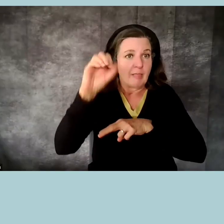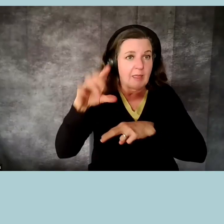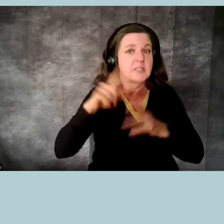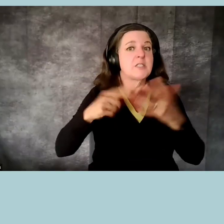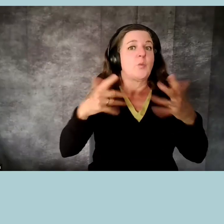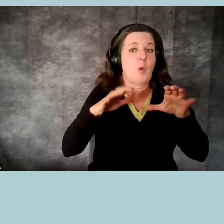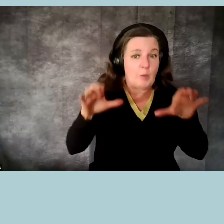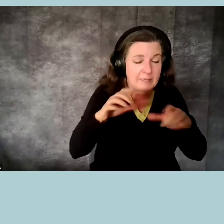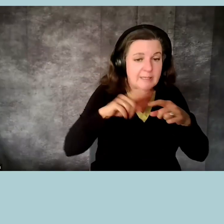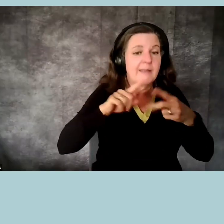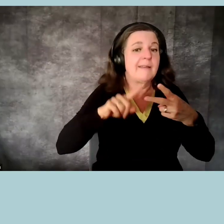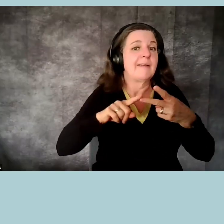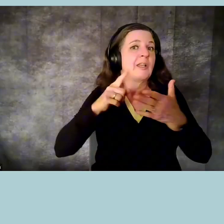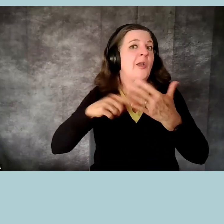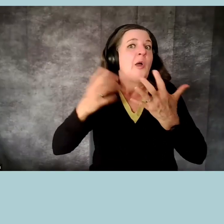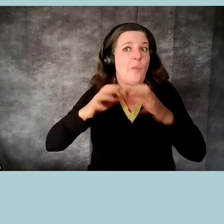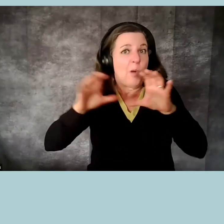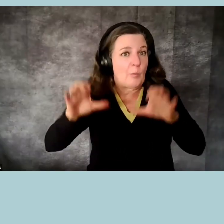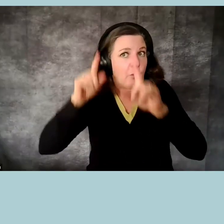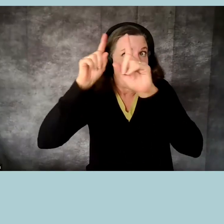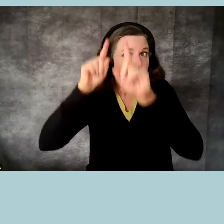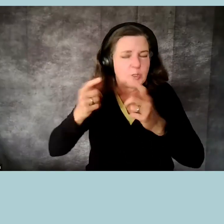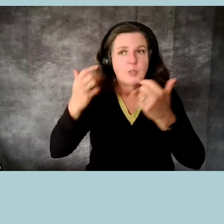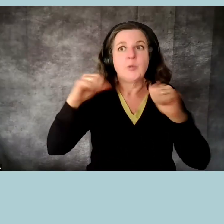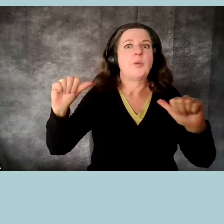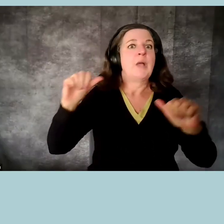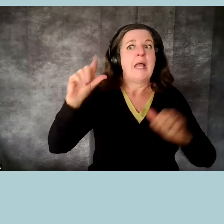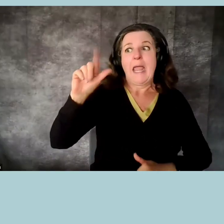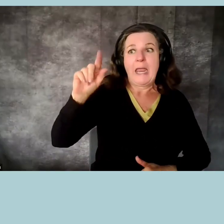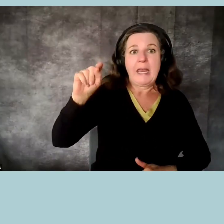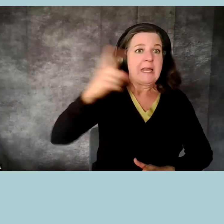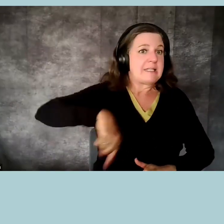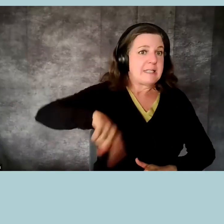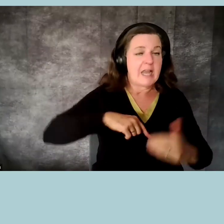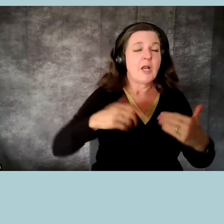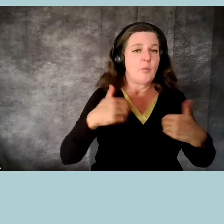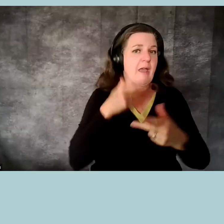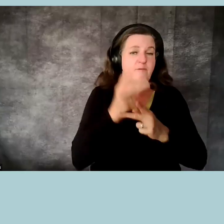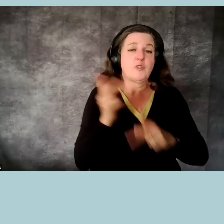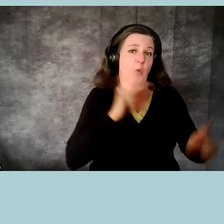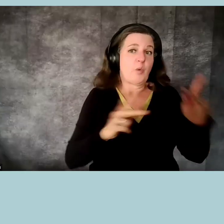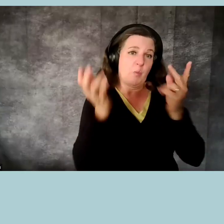we have to show these things so we'll keep everyone apprised the best we can and we want to be held